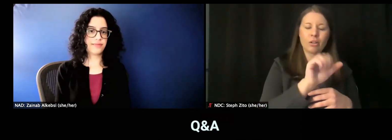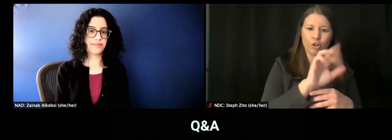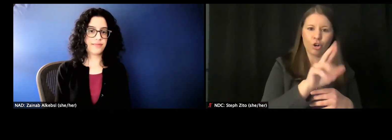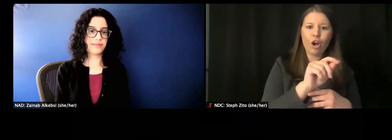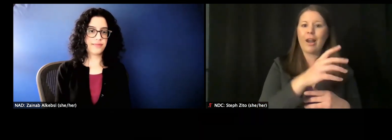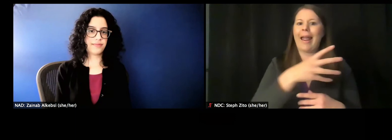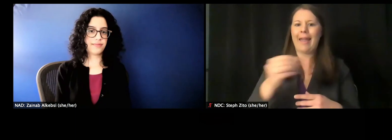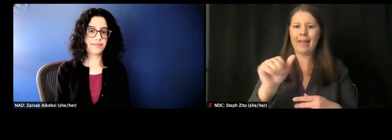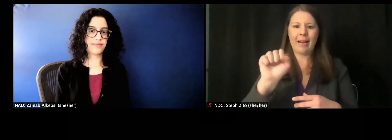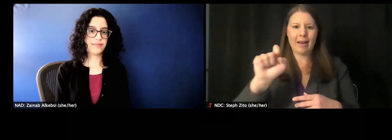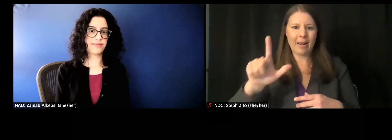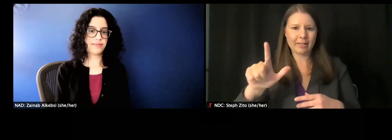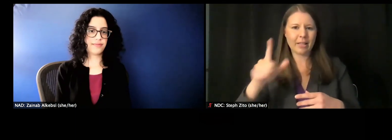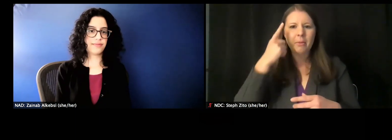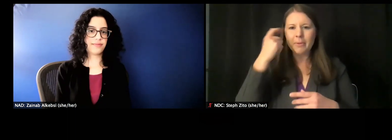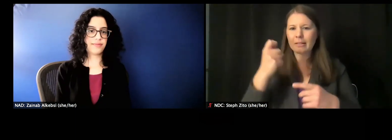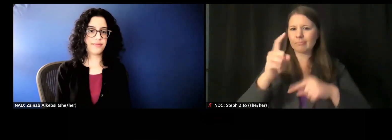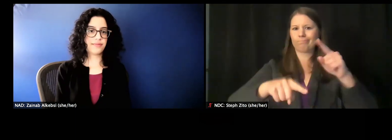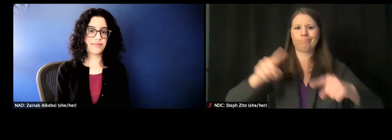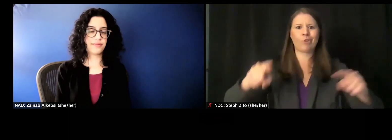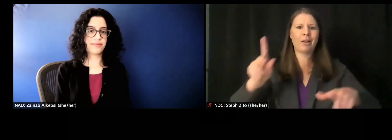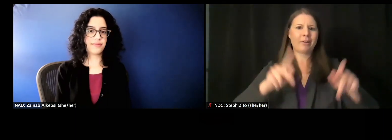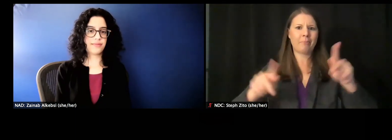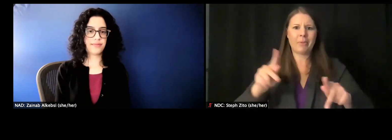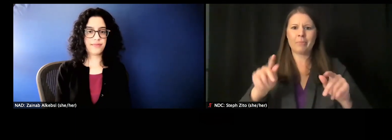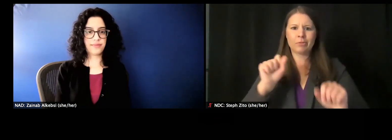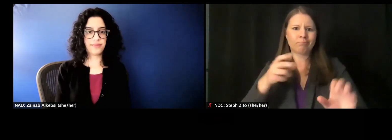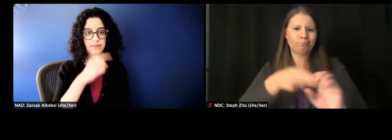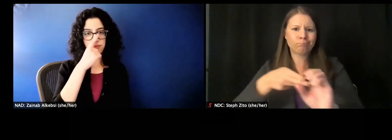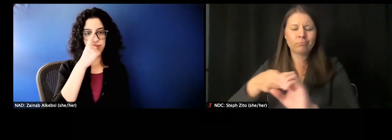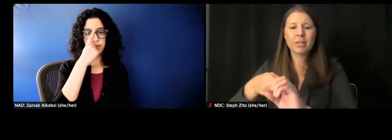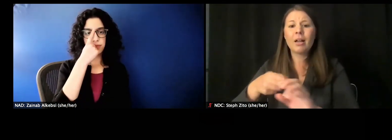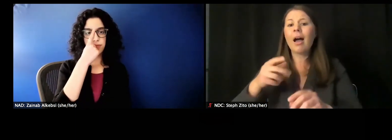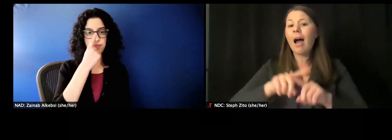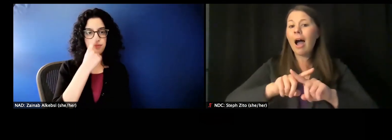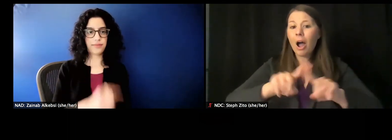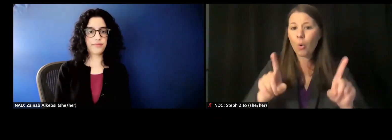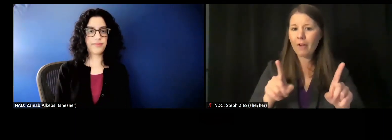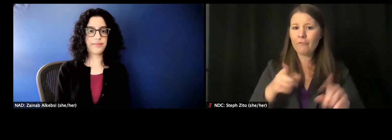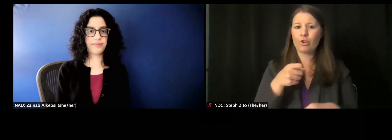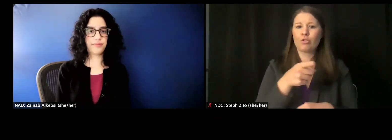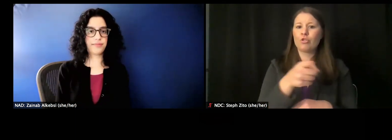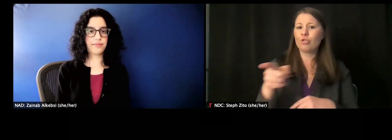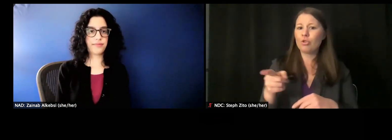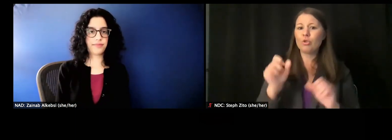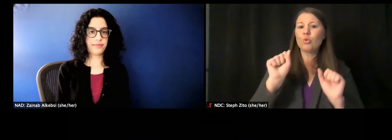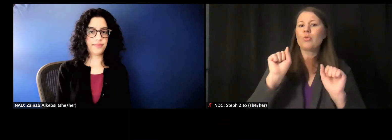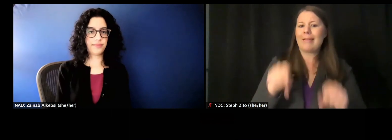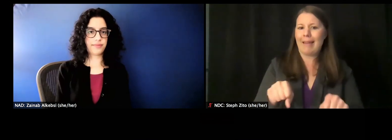something like CART or ASL. If it is a public event anyone from the community